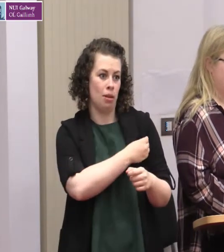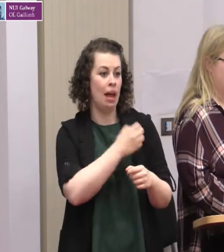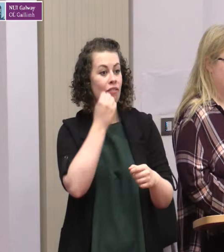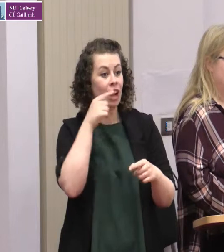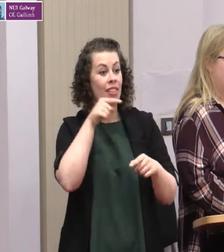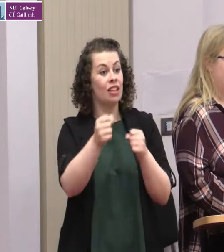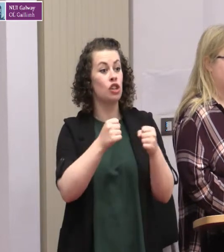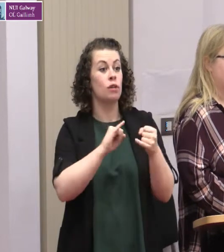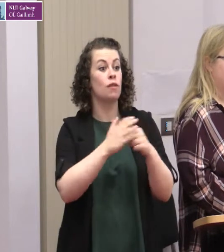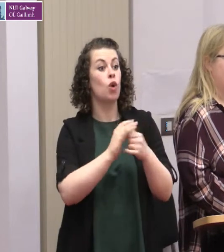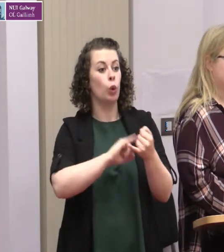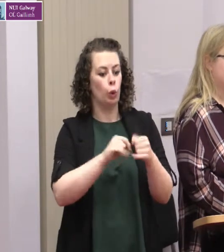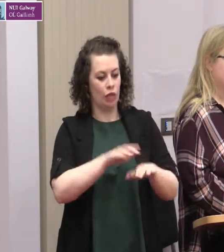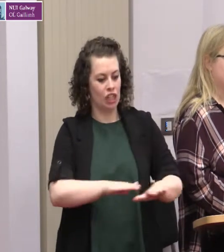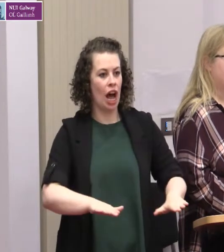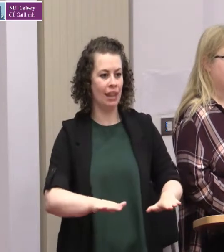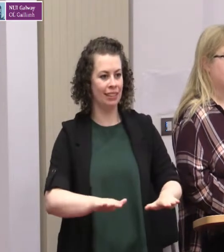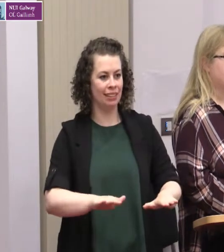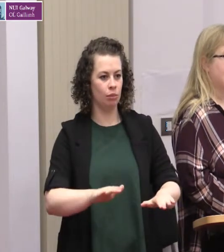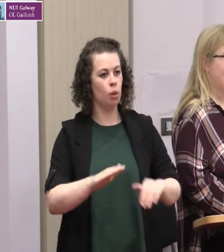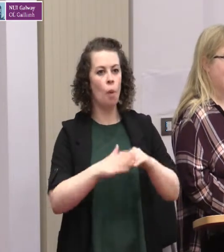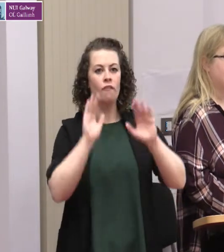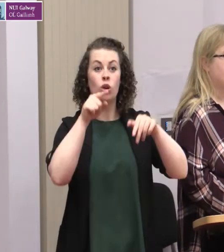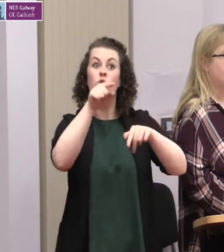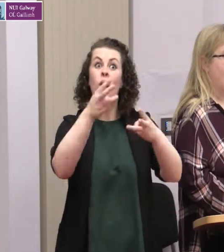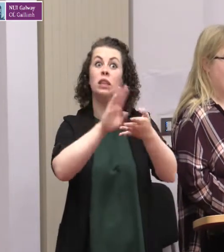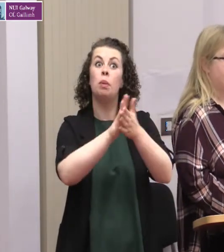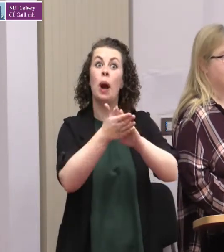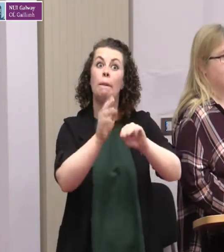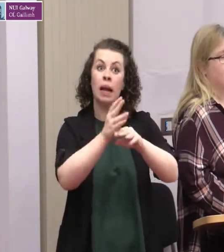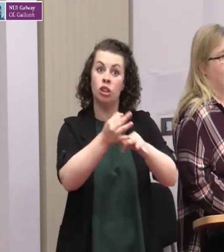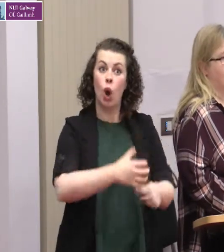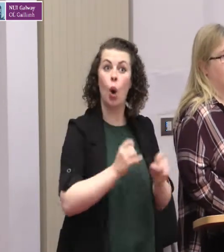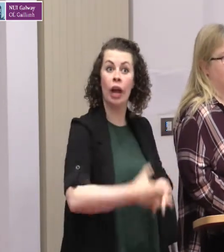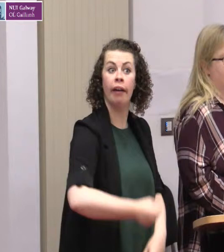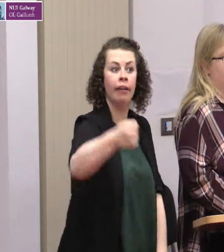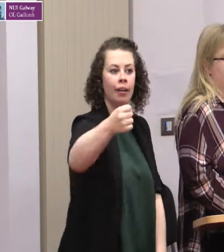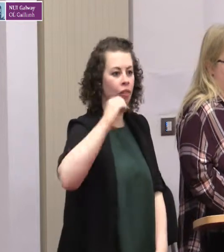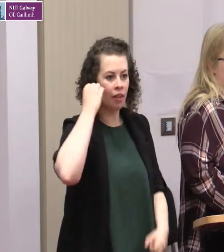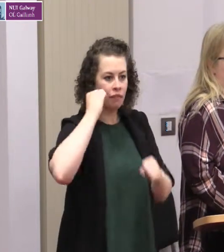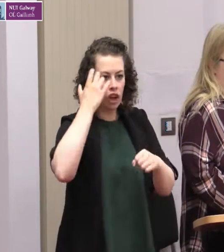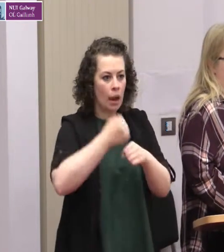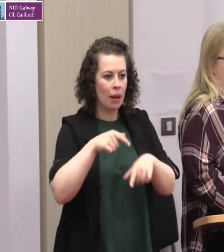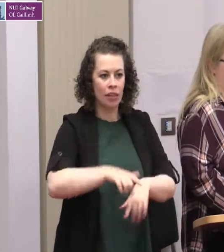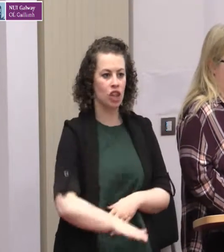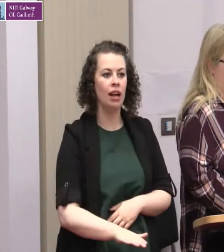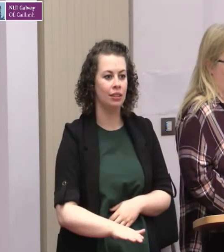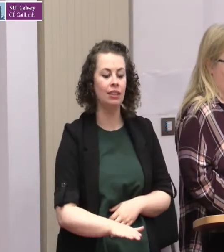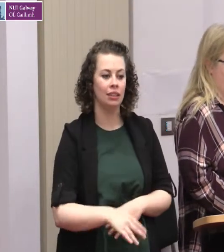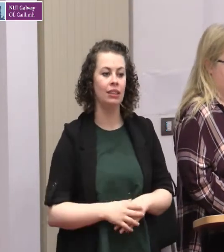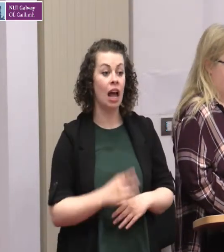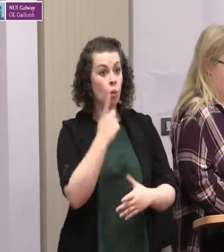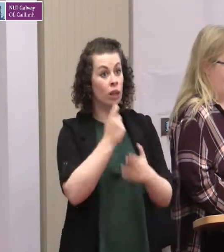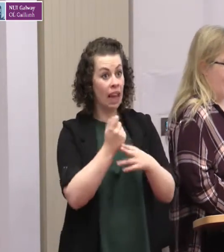In Ireland, we had the highest inter-country adoption rate in Europe.